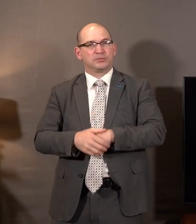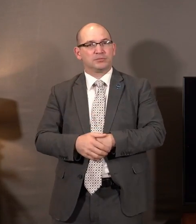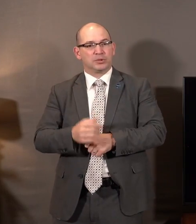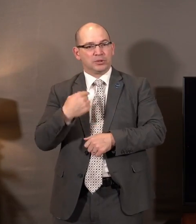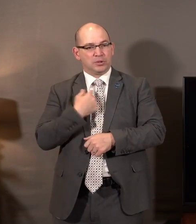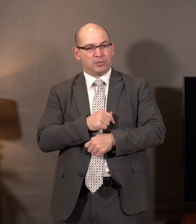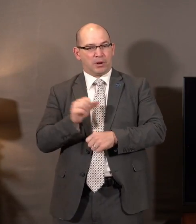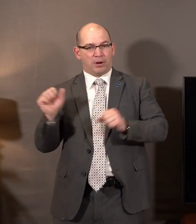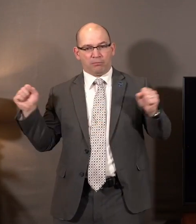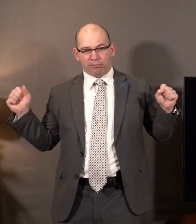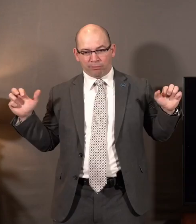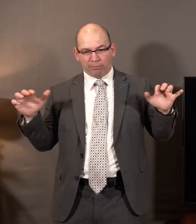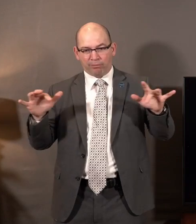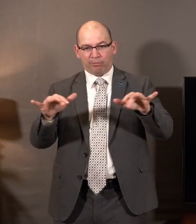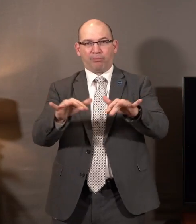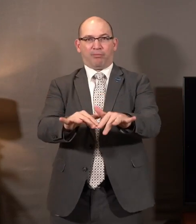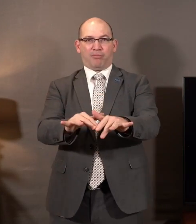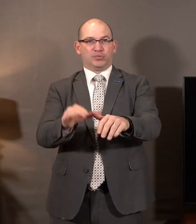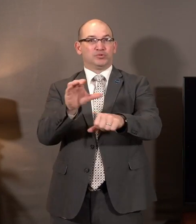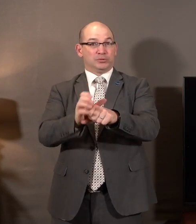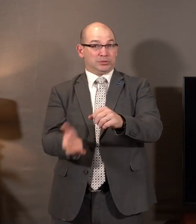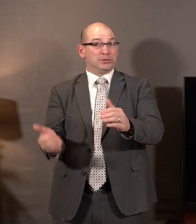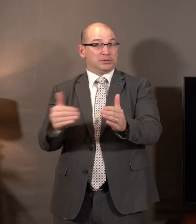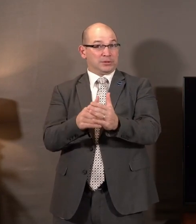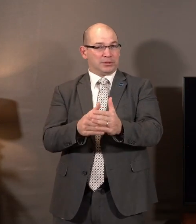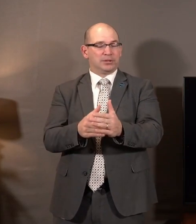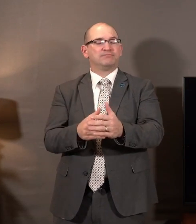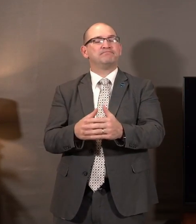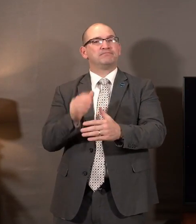back to services at Lancaster Baptist and connection groups are coming on